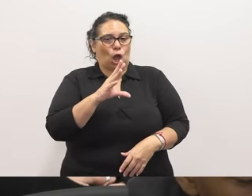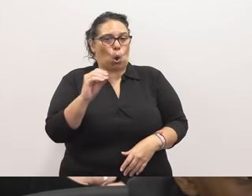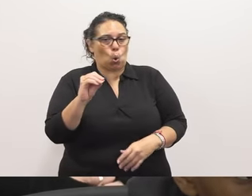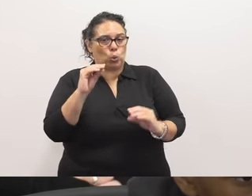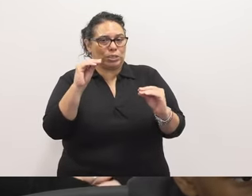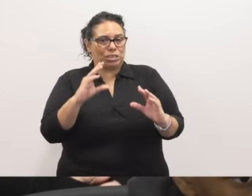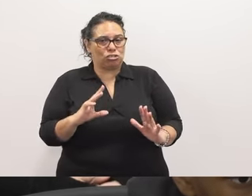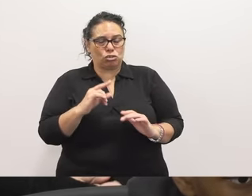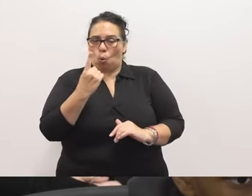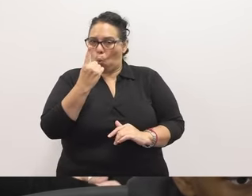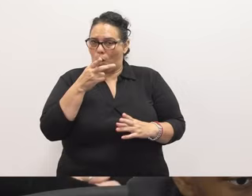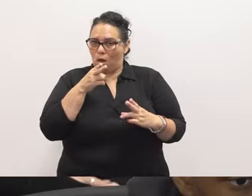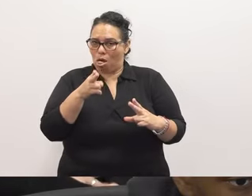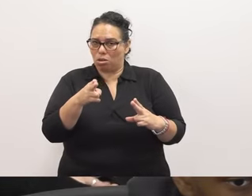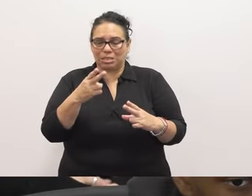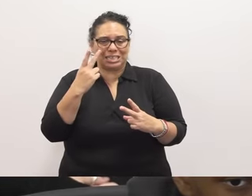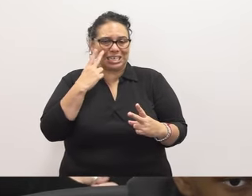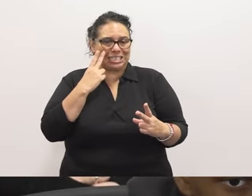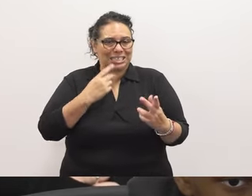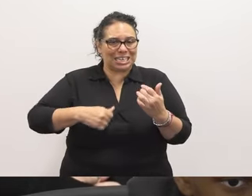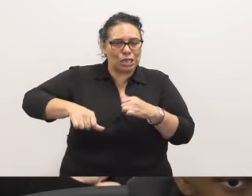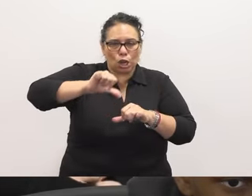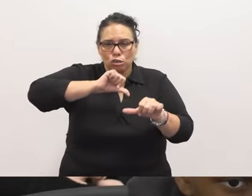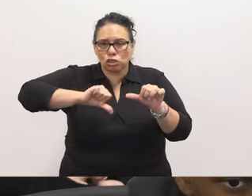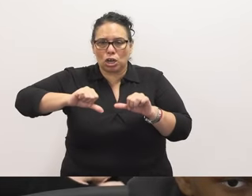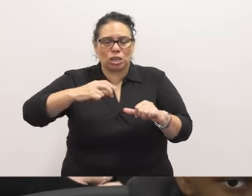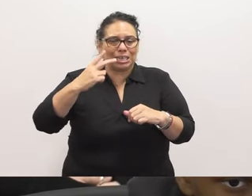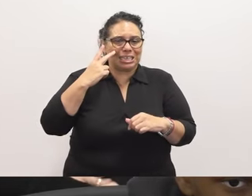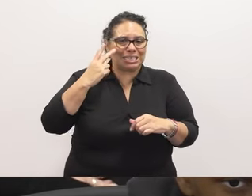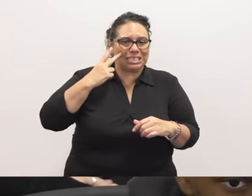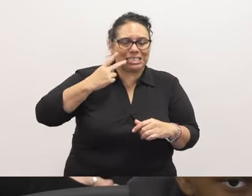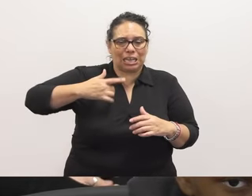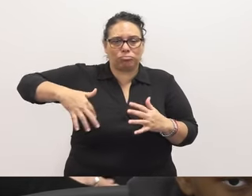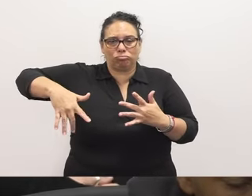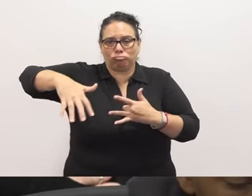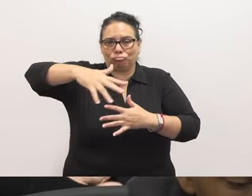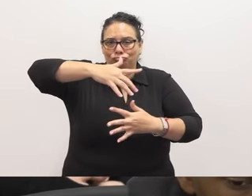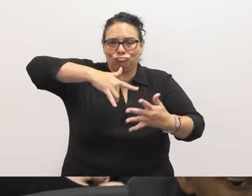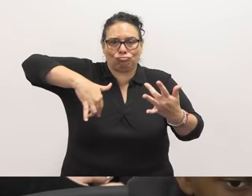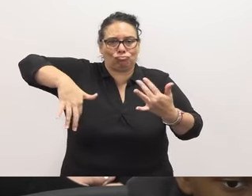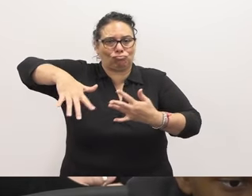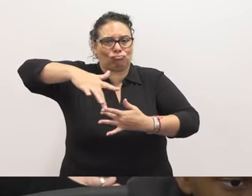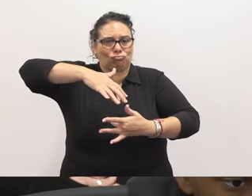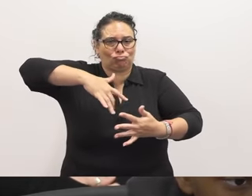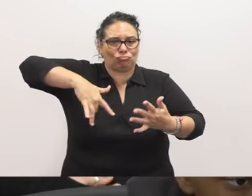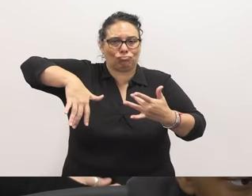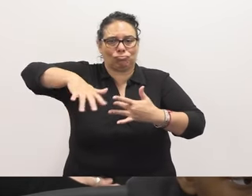So they see each other at each other's doors. They see the same kids rotating around. So it's truly the ideas of learning